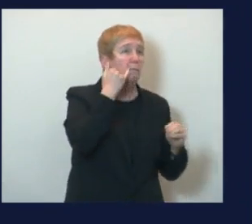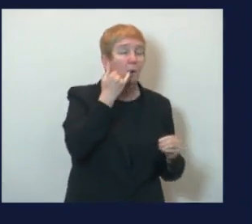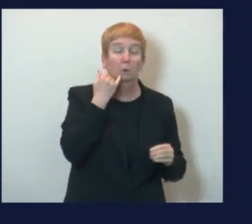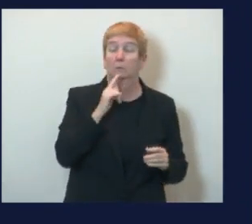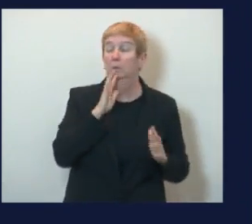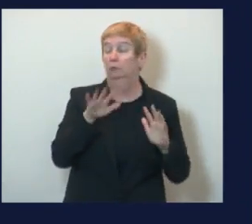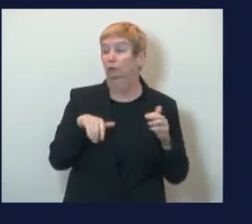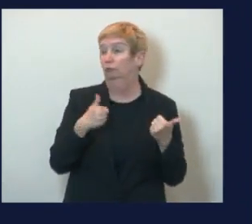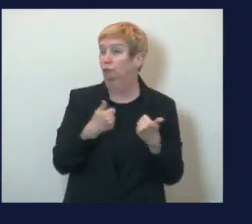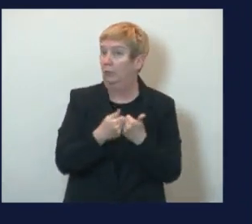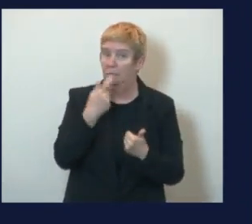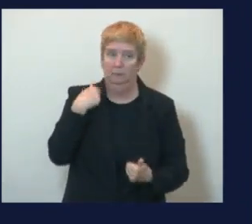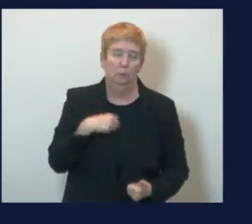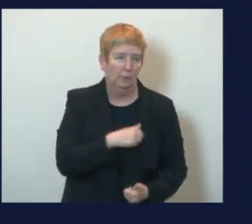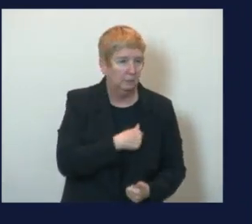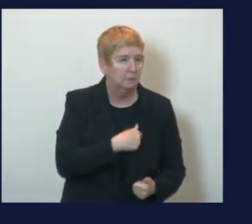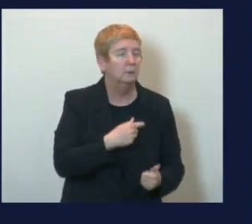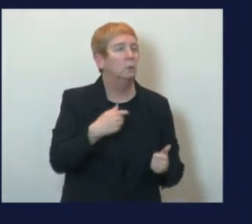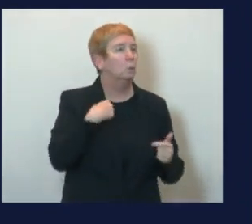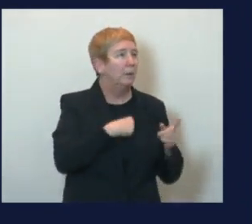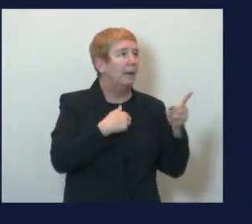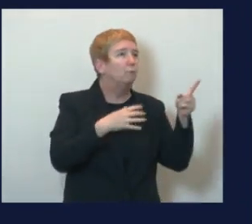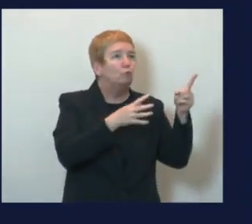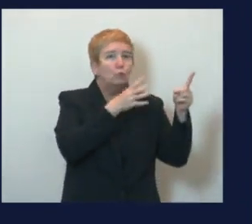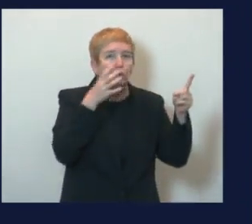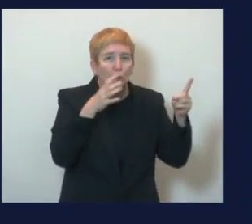MEXICO WITHOUT BROADBAND AND TELEPHONES.